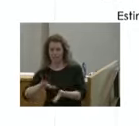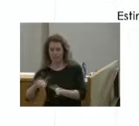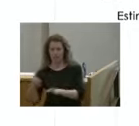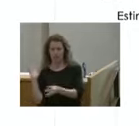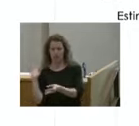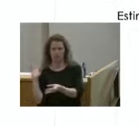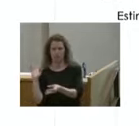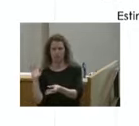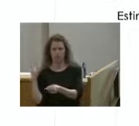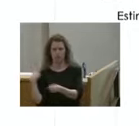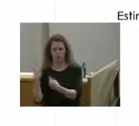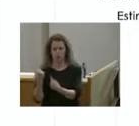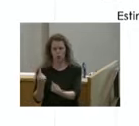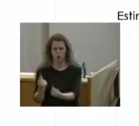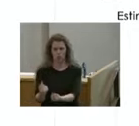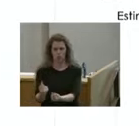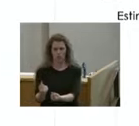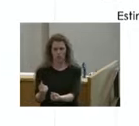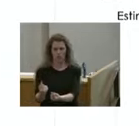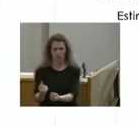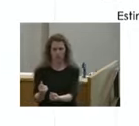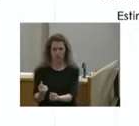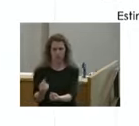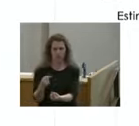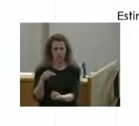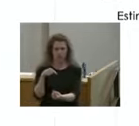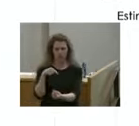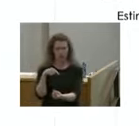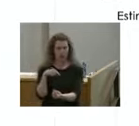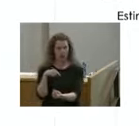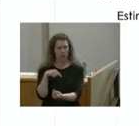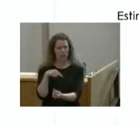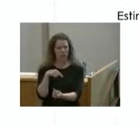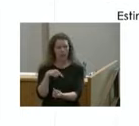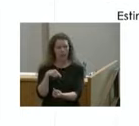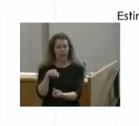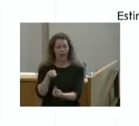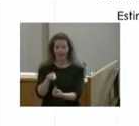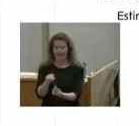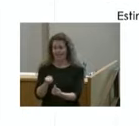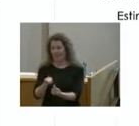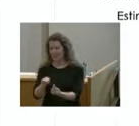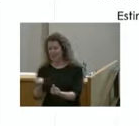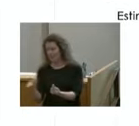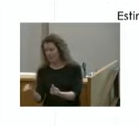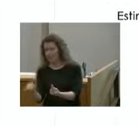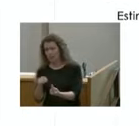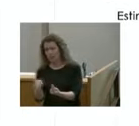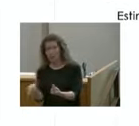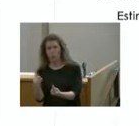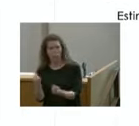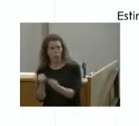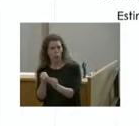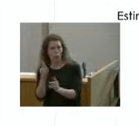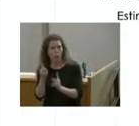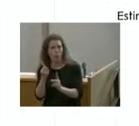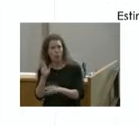happens on the back end here. People continue to die on the back end of the curve as well. Hank Sims: Dr. Ennis, I'm so sorry to interrupt but,